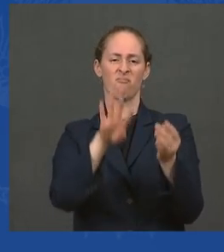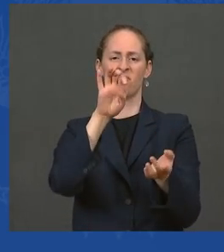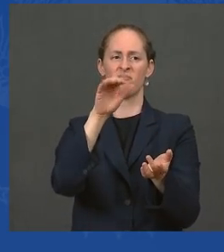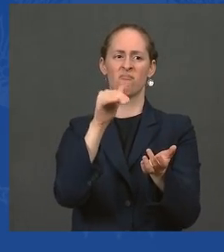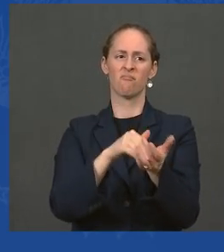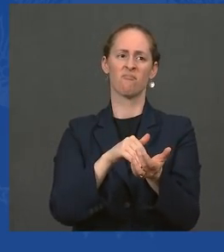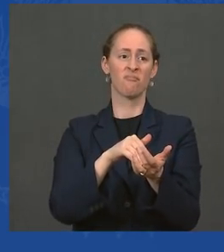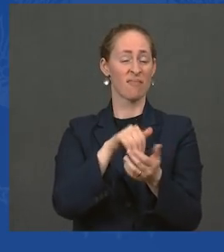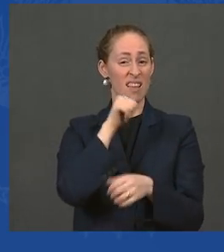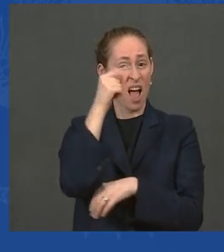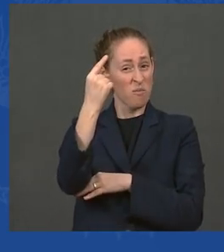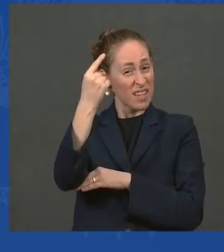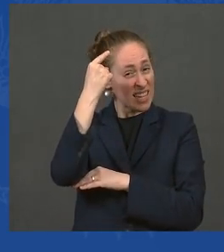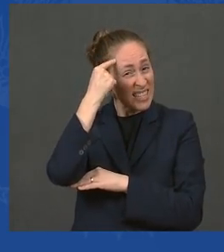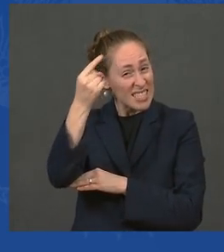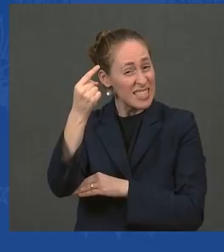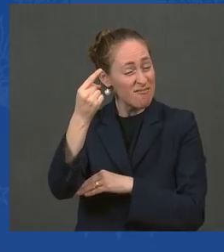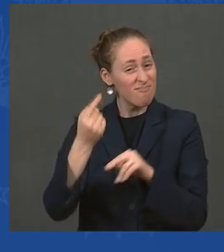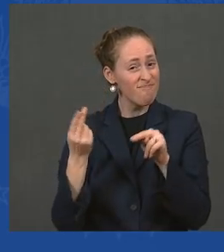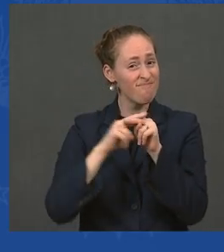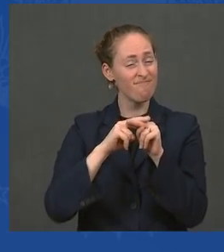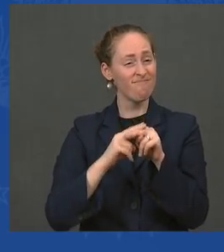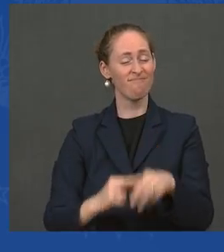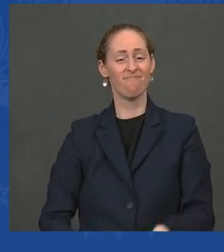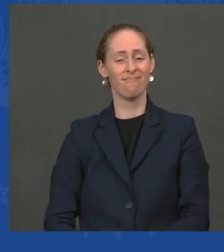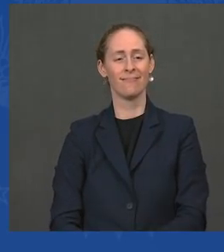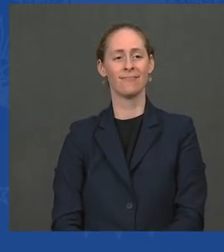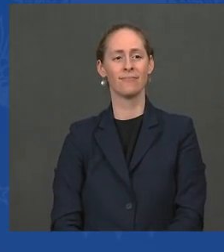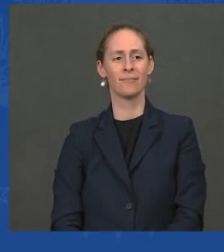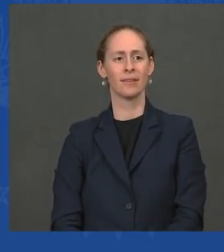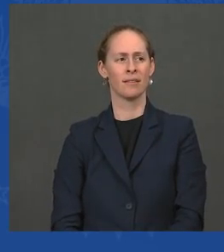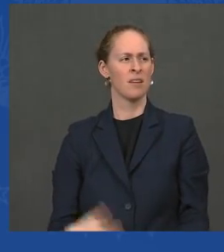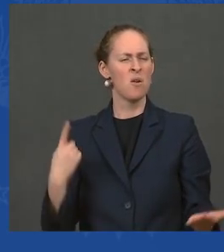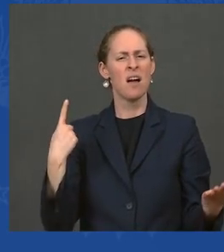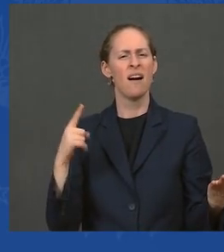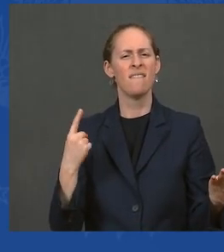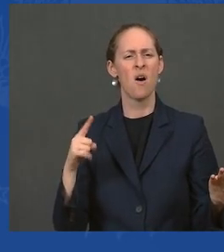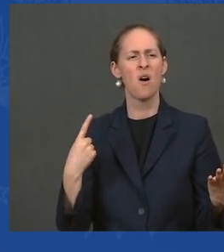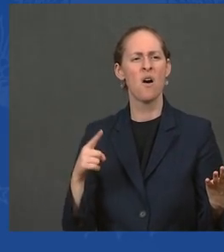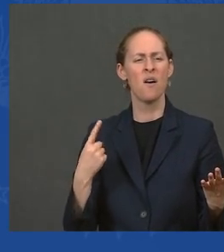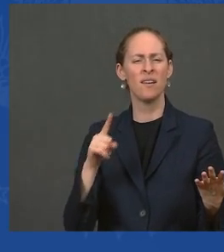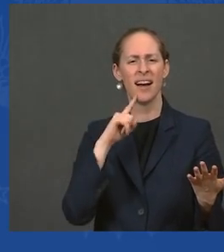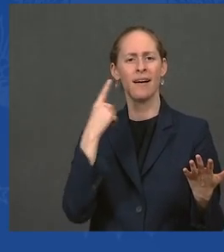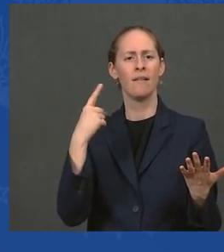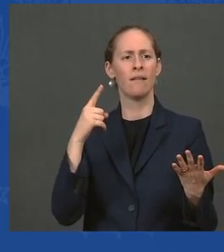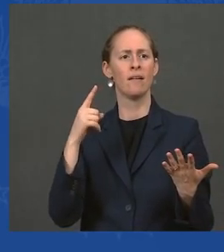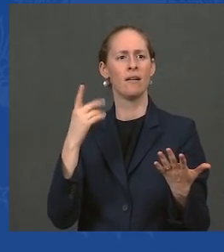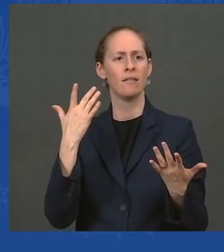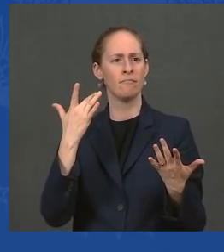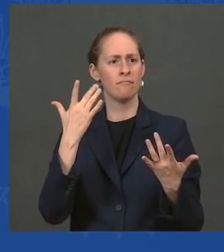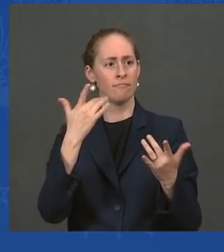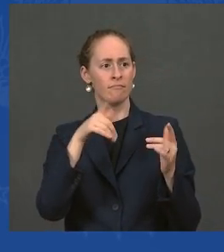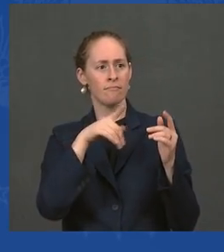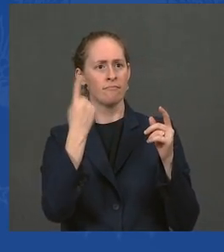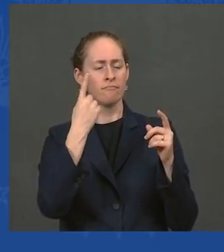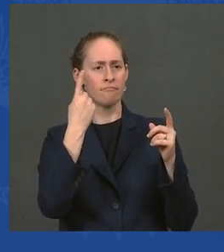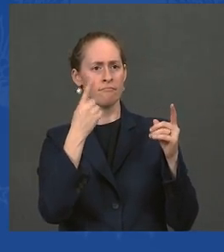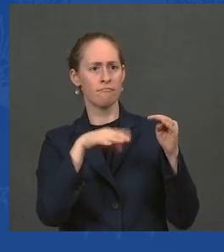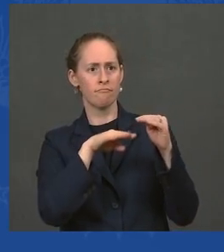So -- but there's no reason -- there's no reason why someone making 400 million [thousand] a year --